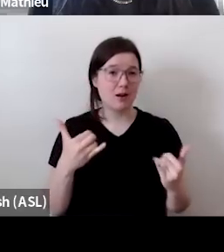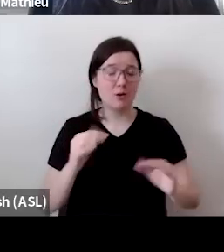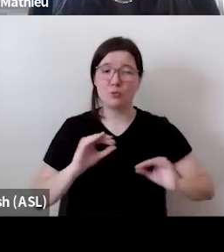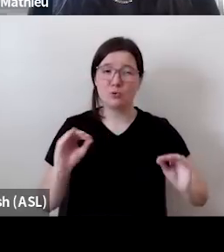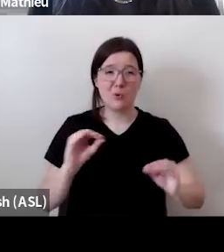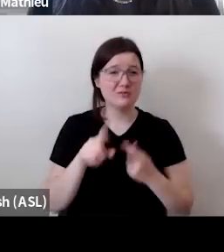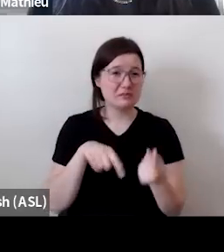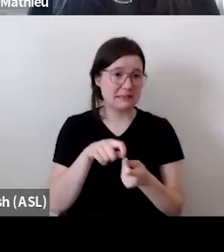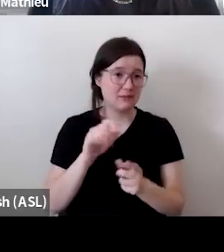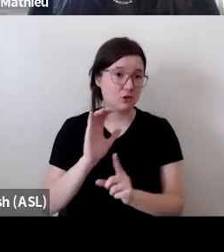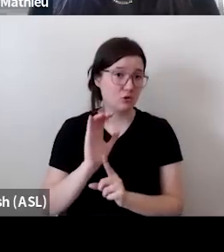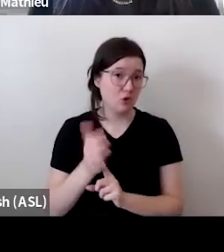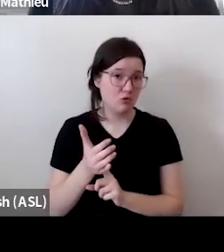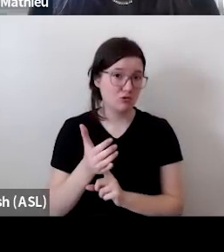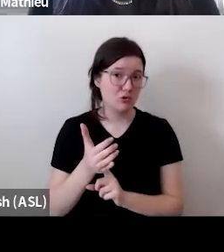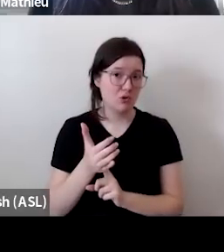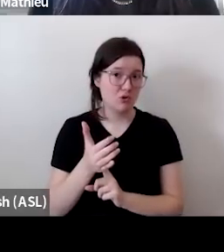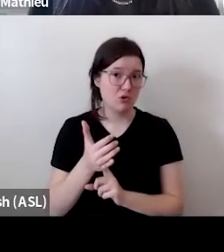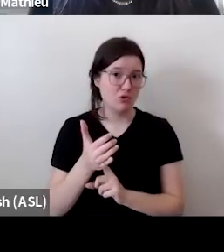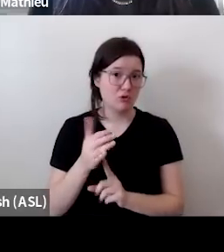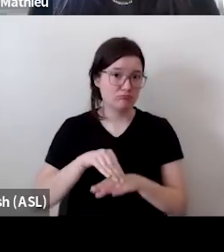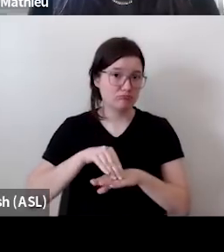and instead there seems